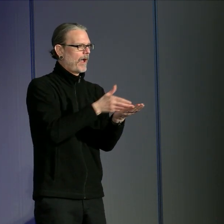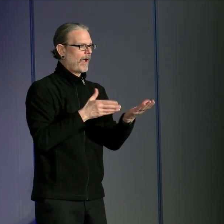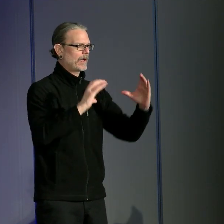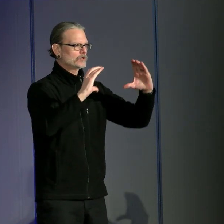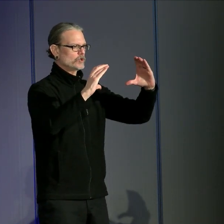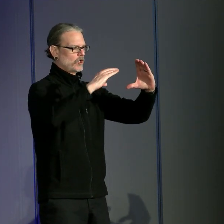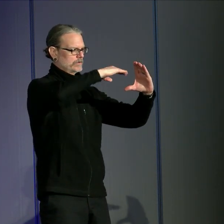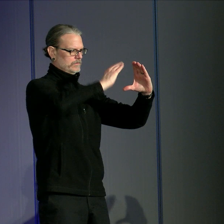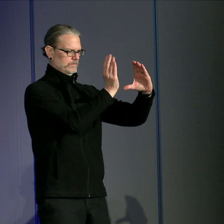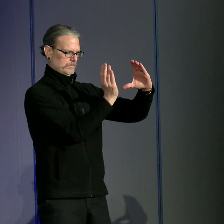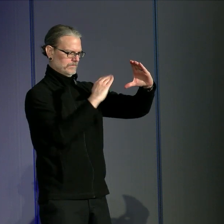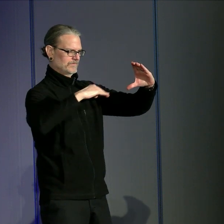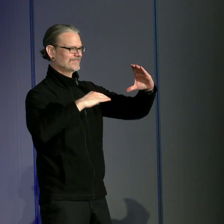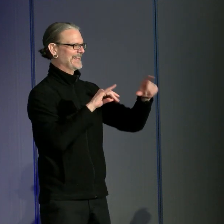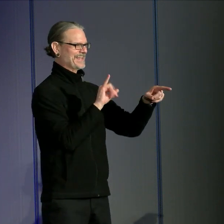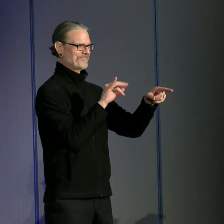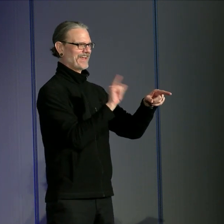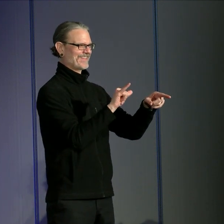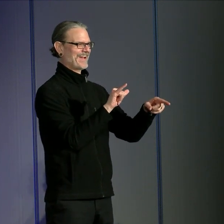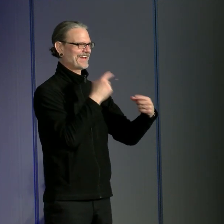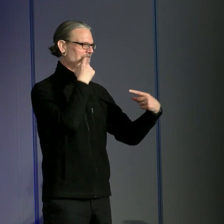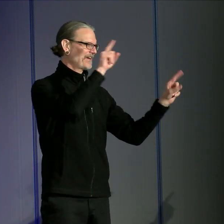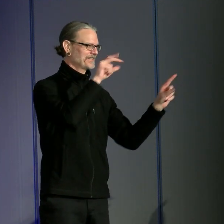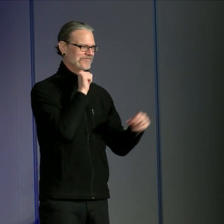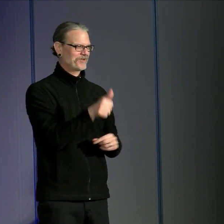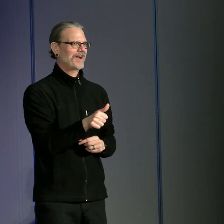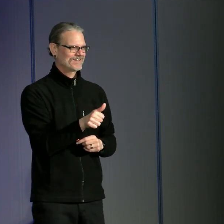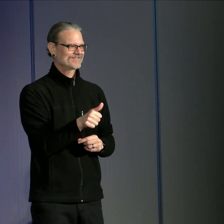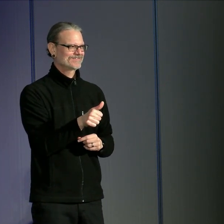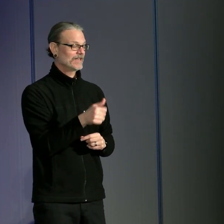being effective or not. And you should see things improving.